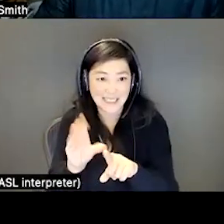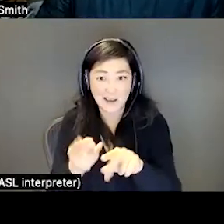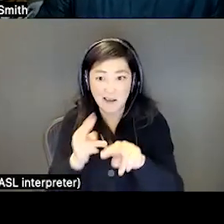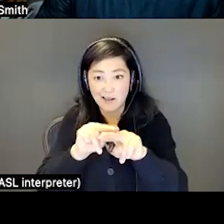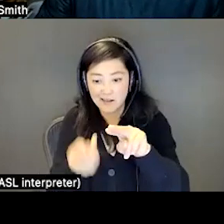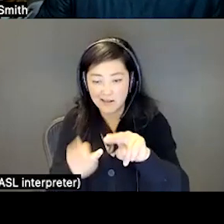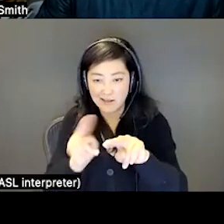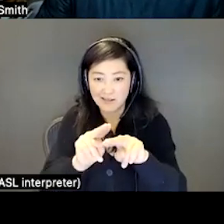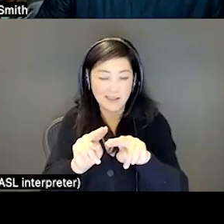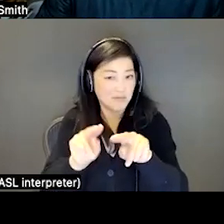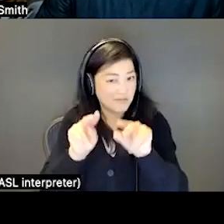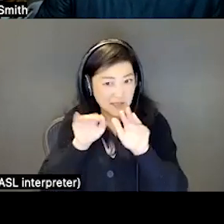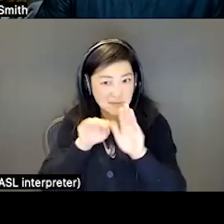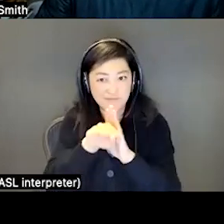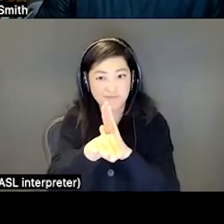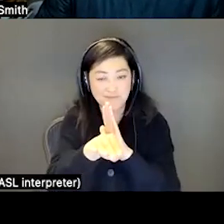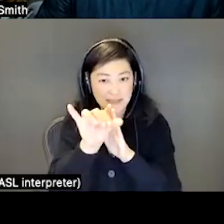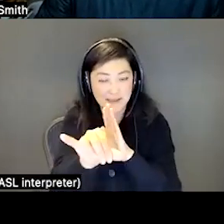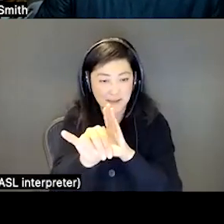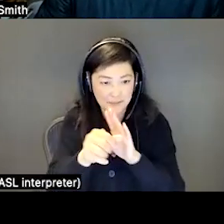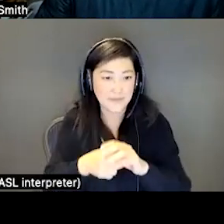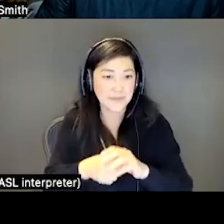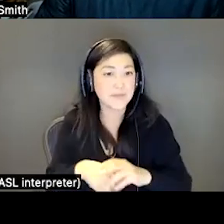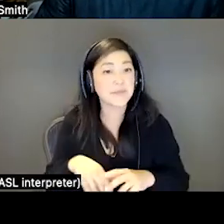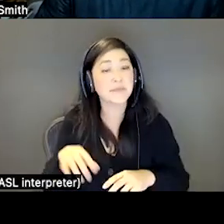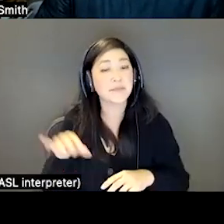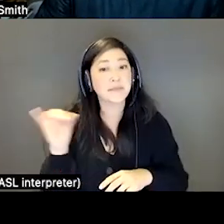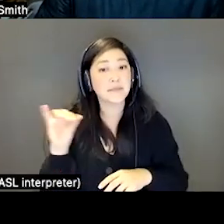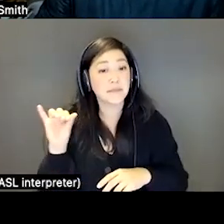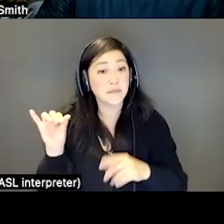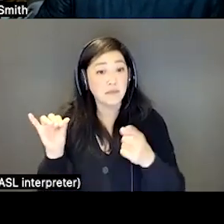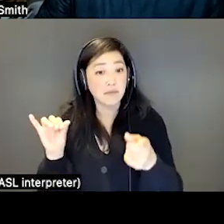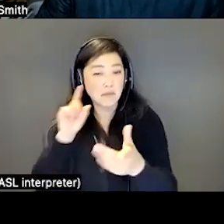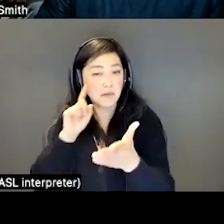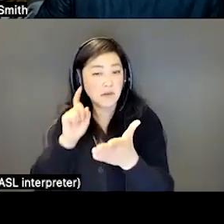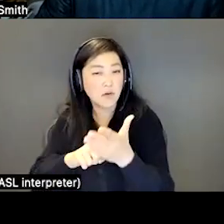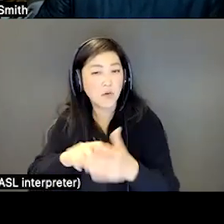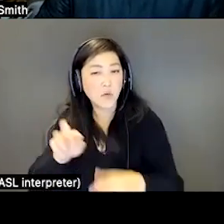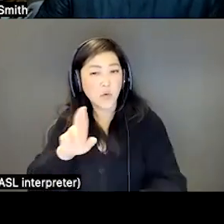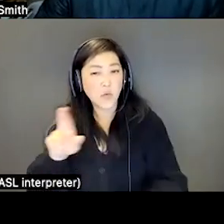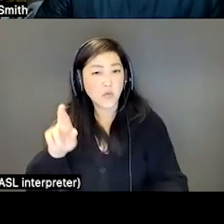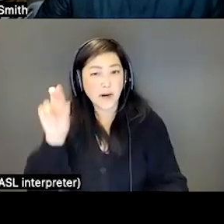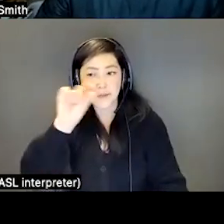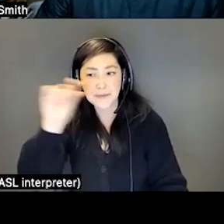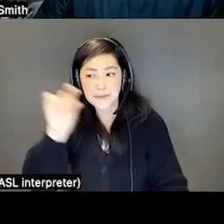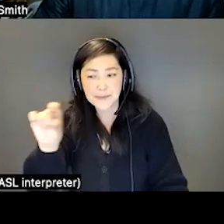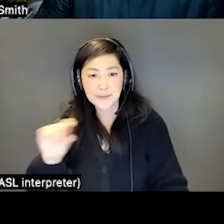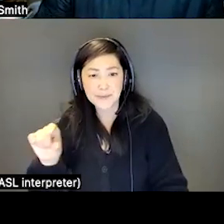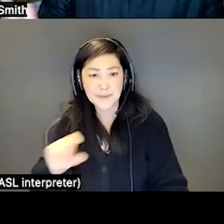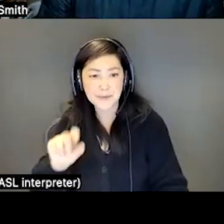Now, I can recognise that the graph that's on the right-hand side is not very readable. When